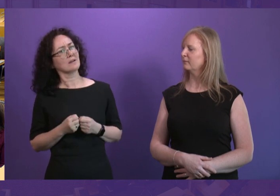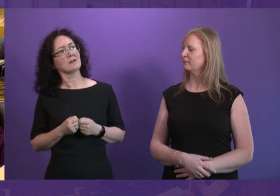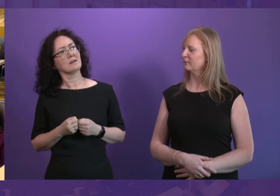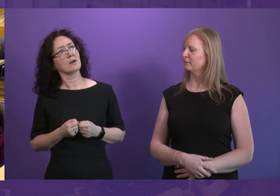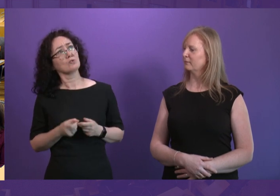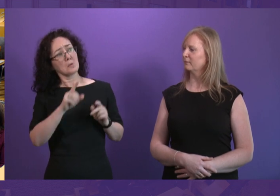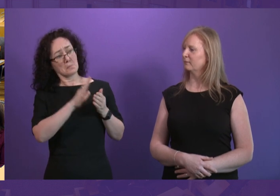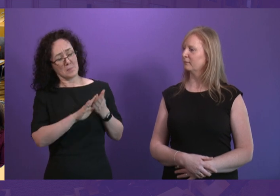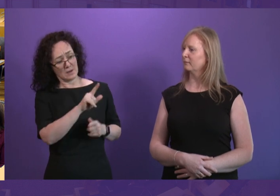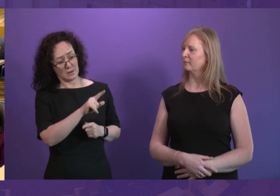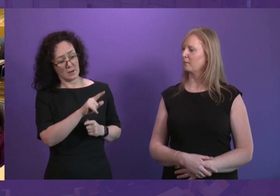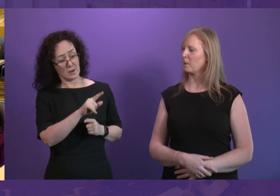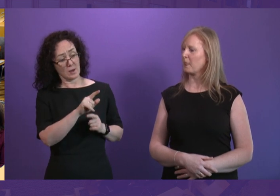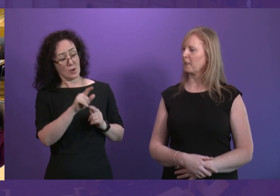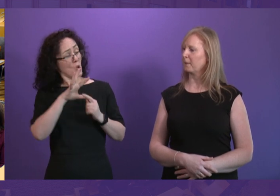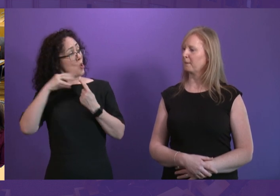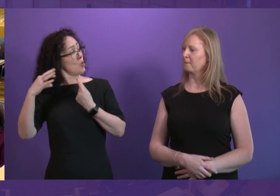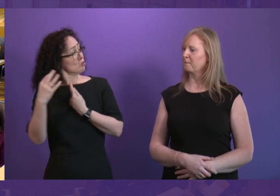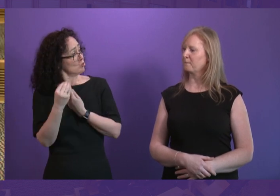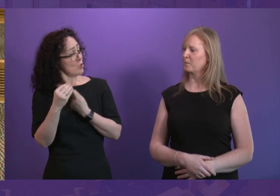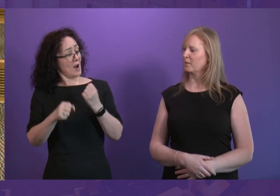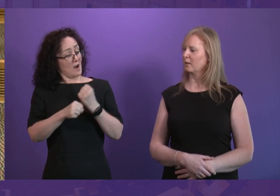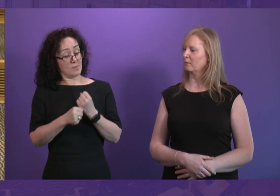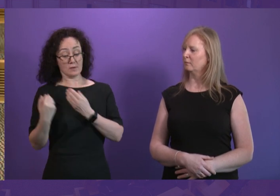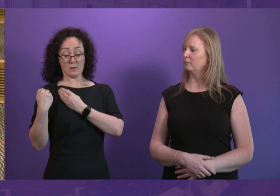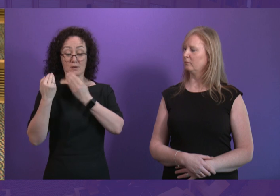tax powers to the Scottish Government, I ask Jackson Carlaw whether the Scottish Government’s